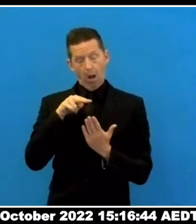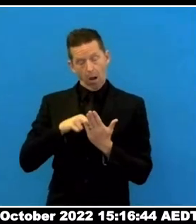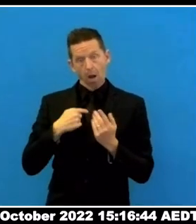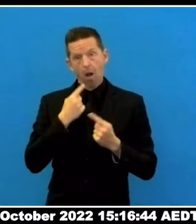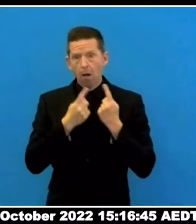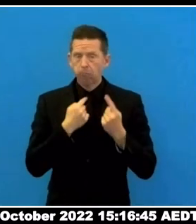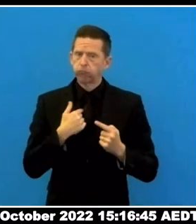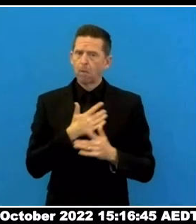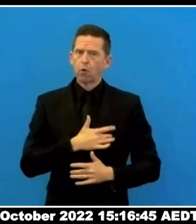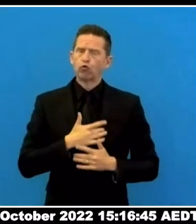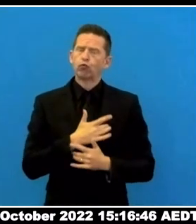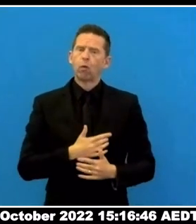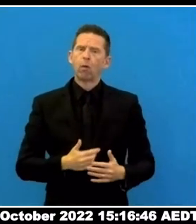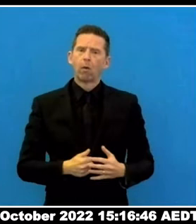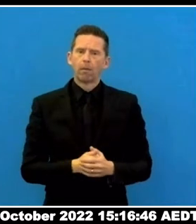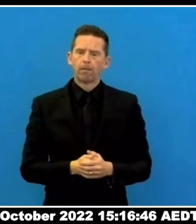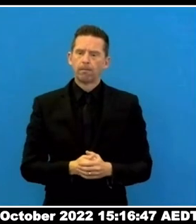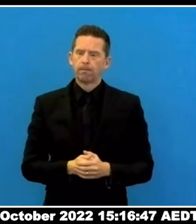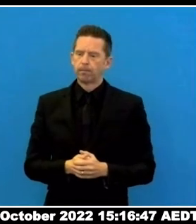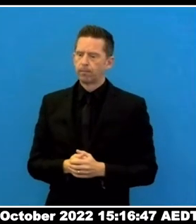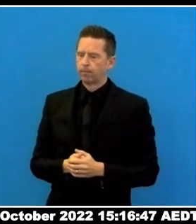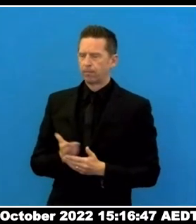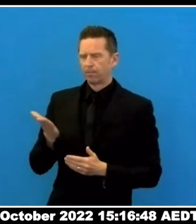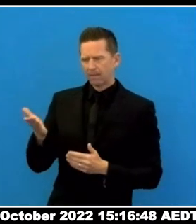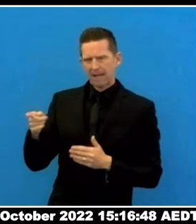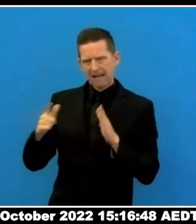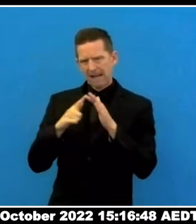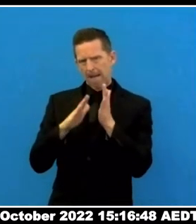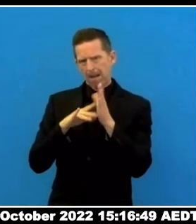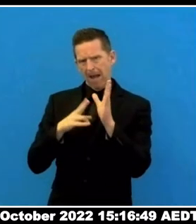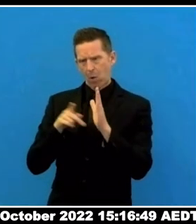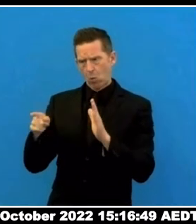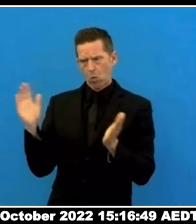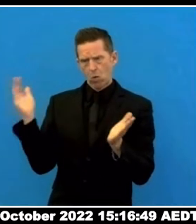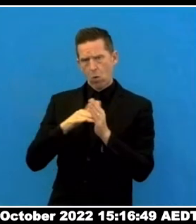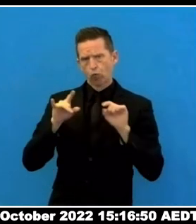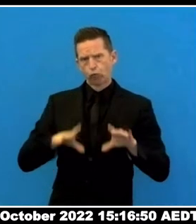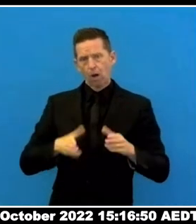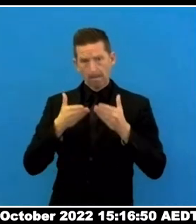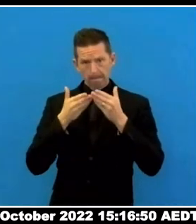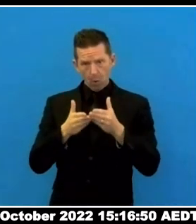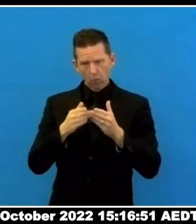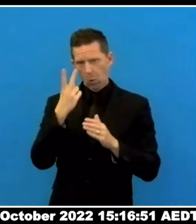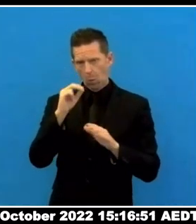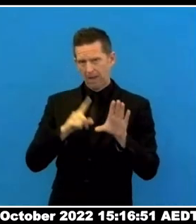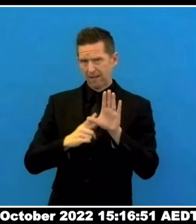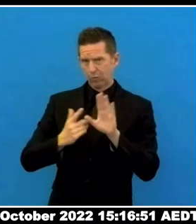Eman, you came to Australia by boat about 20 years or so ago? Yes.